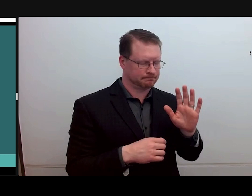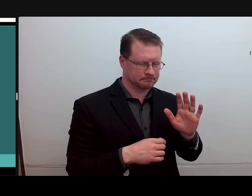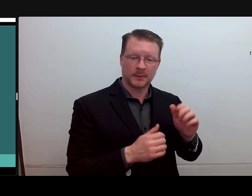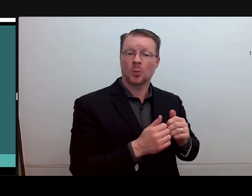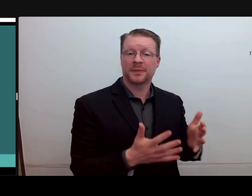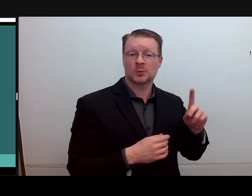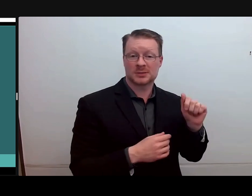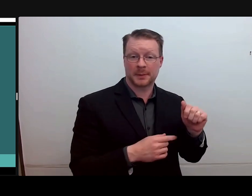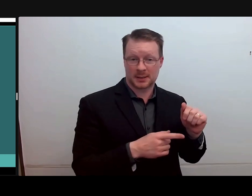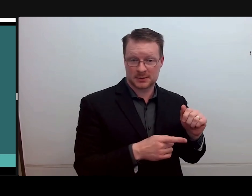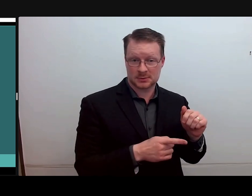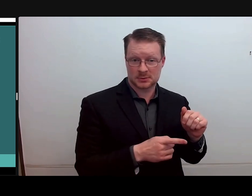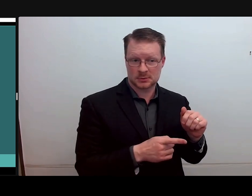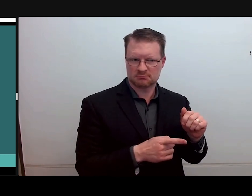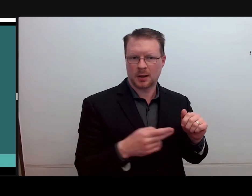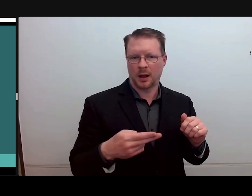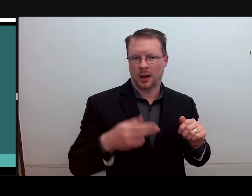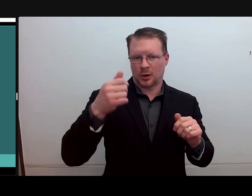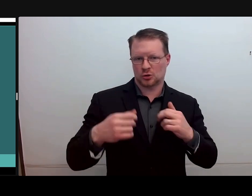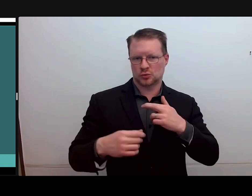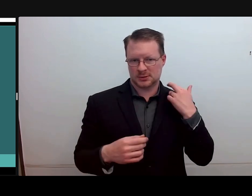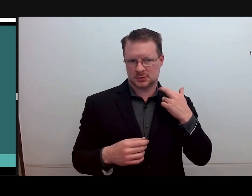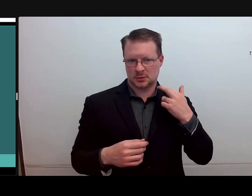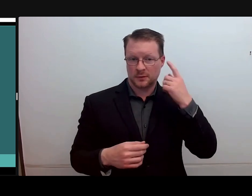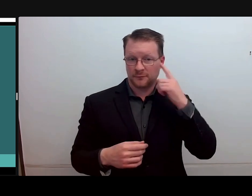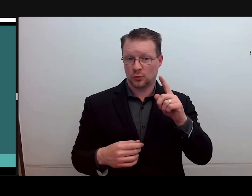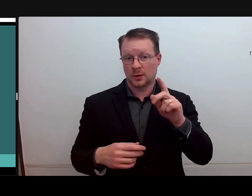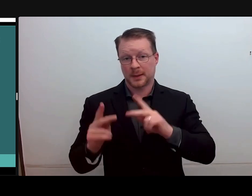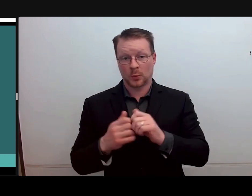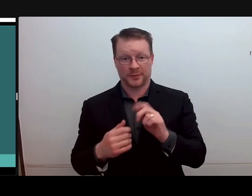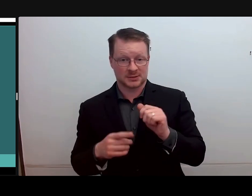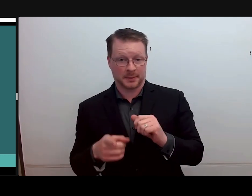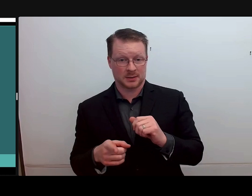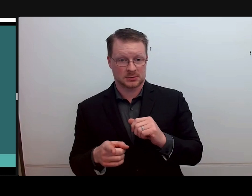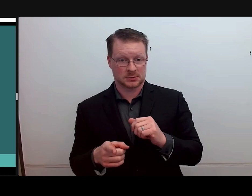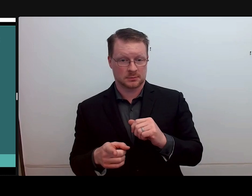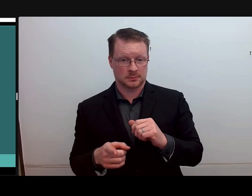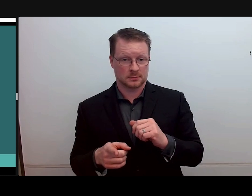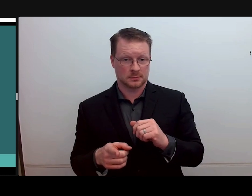And it increases as we move across those groups. Students with disabilities who do not